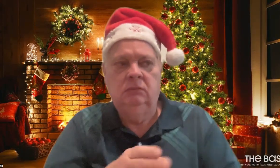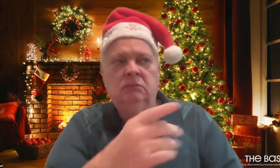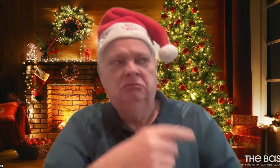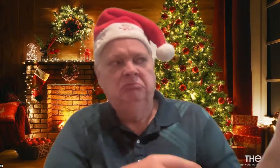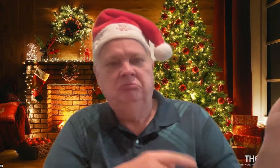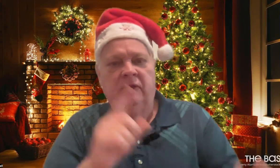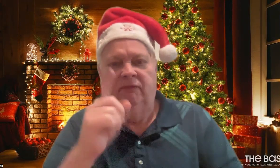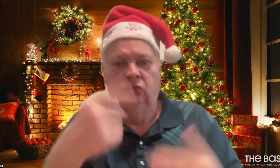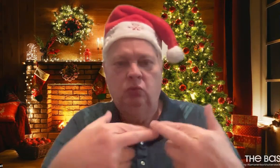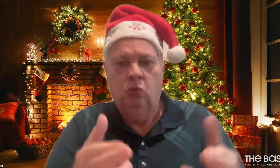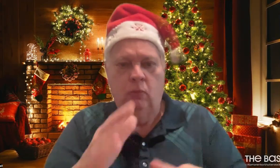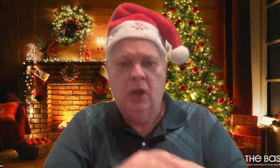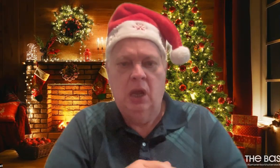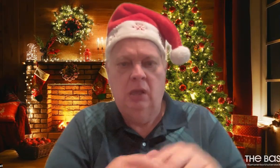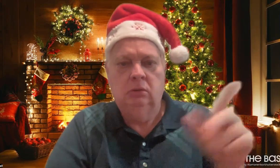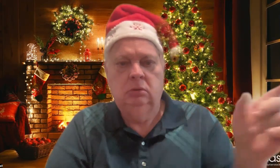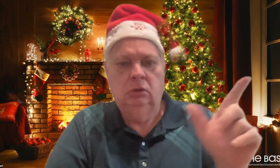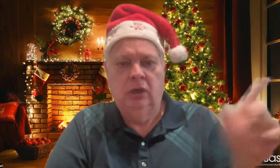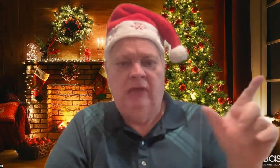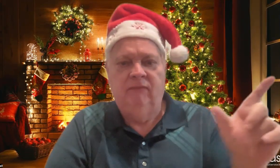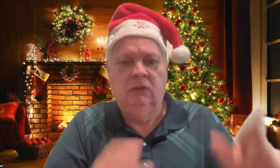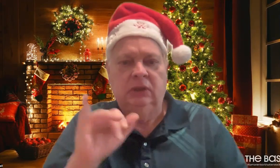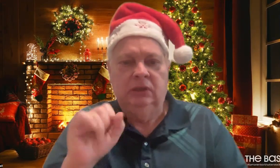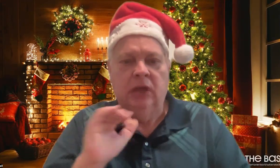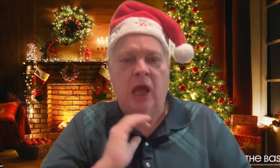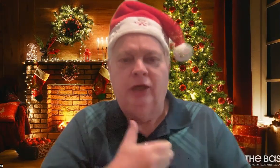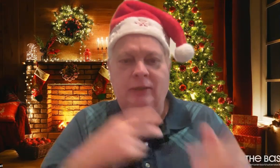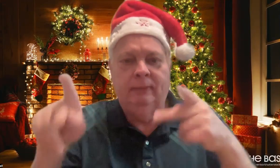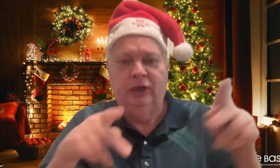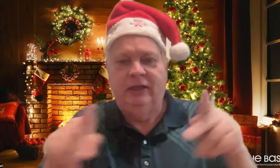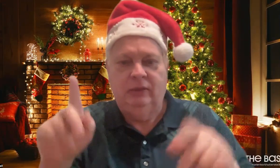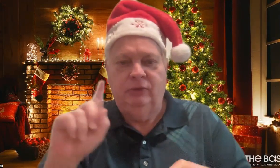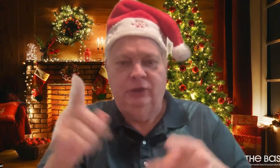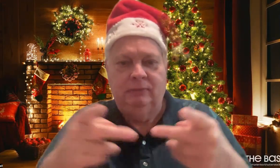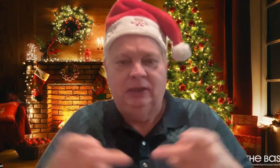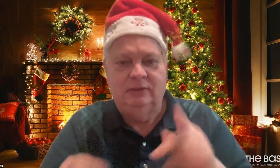The party will be in the first room on the left side.